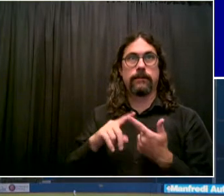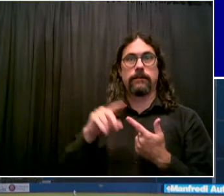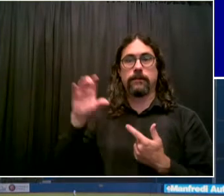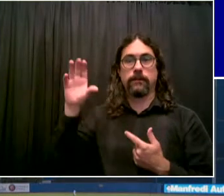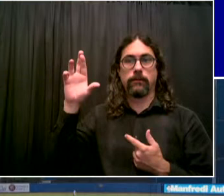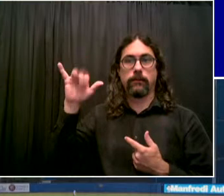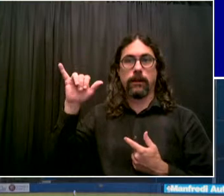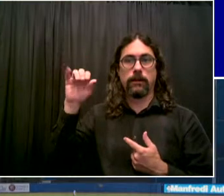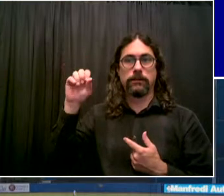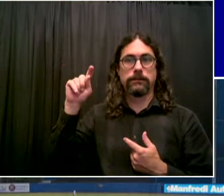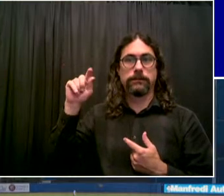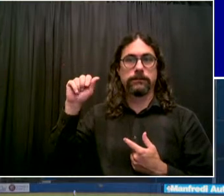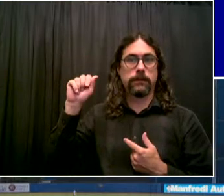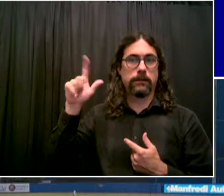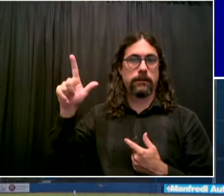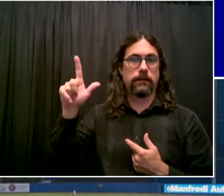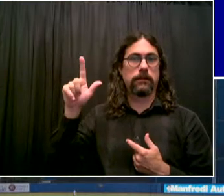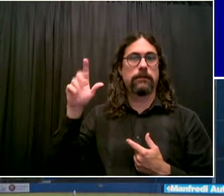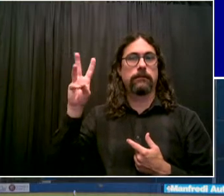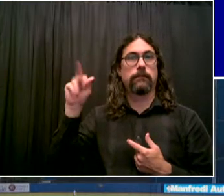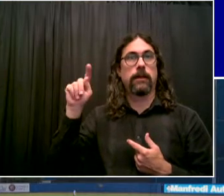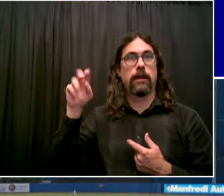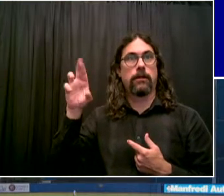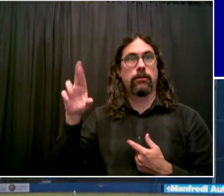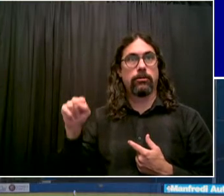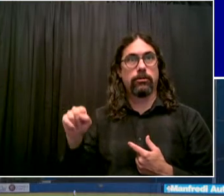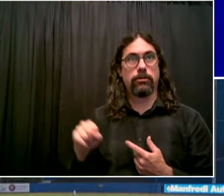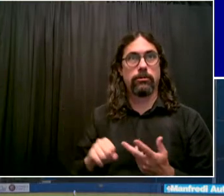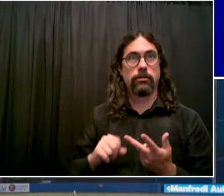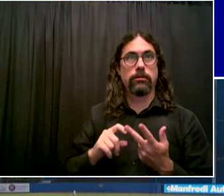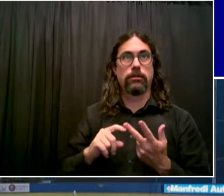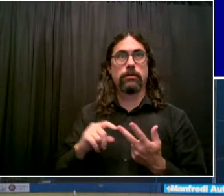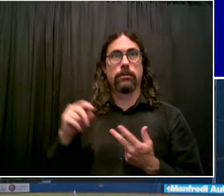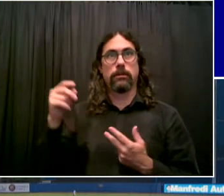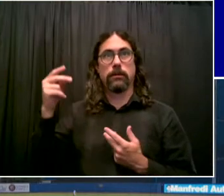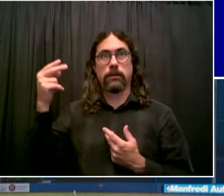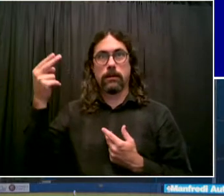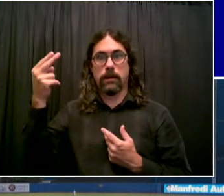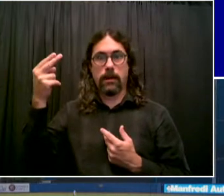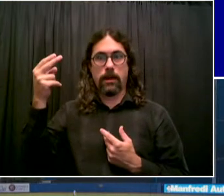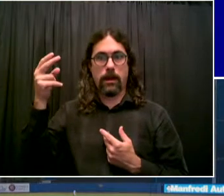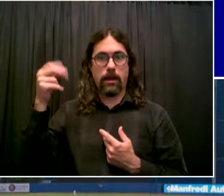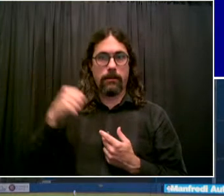ISLAND. CRYSTAL WATERS, DJ CHUCK